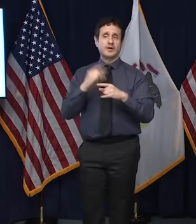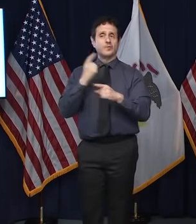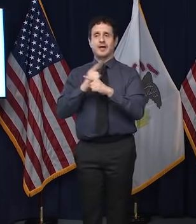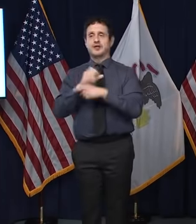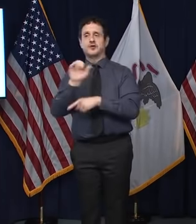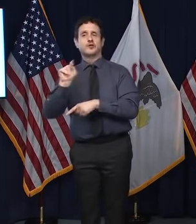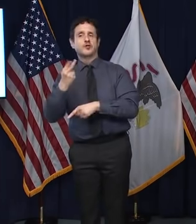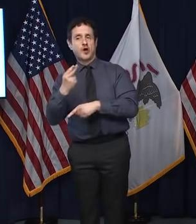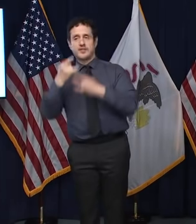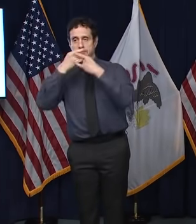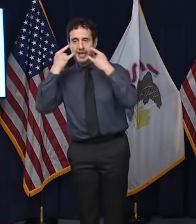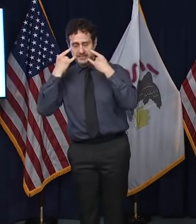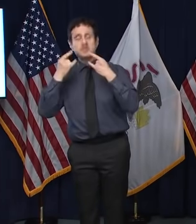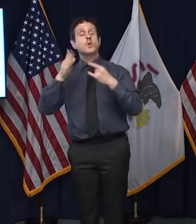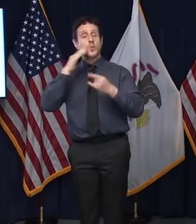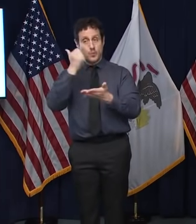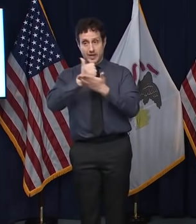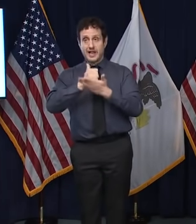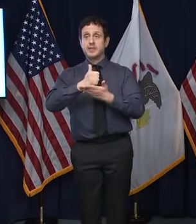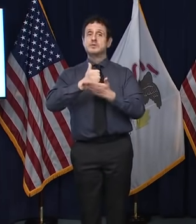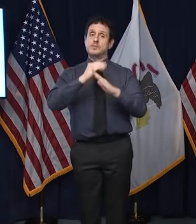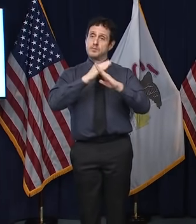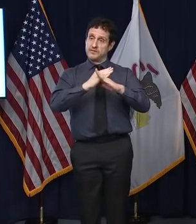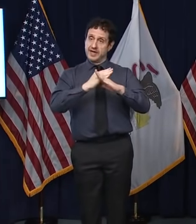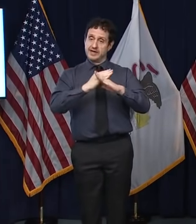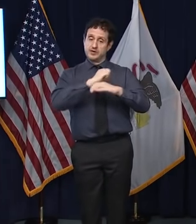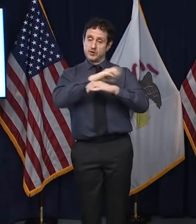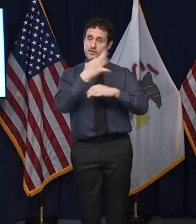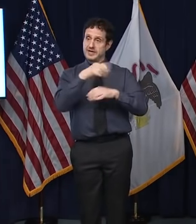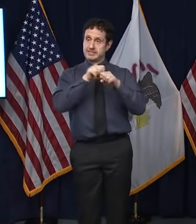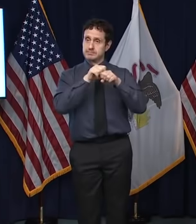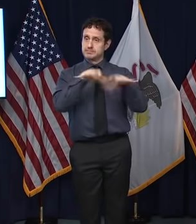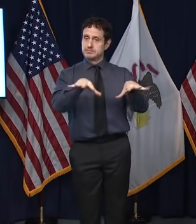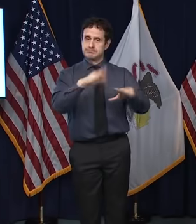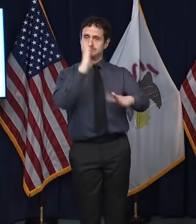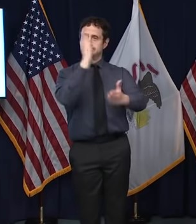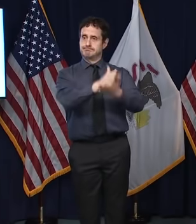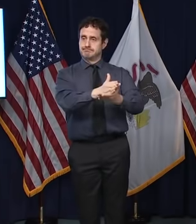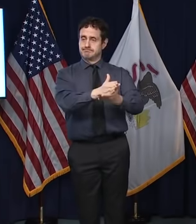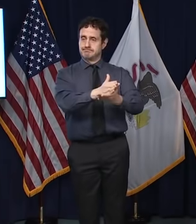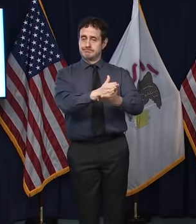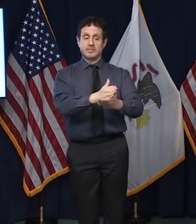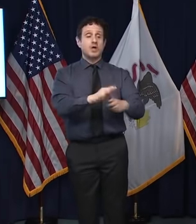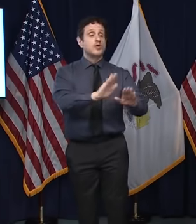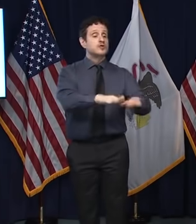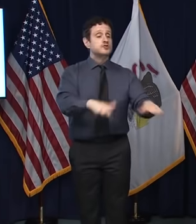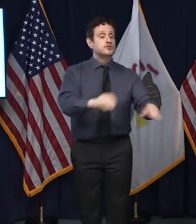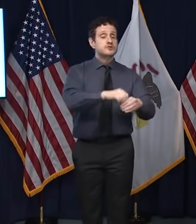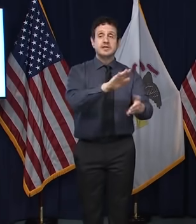including the non medical mass